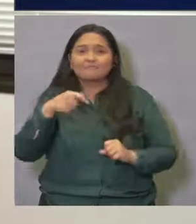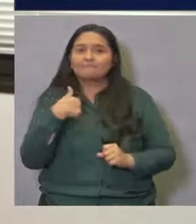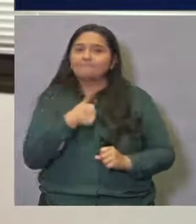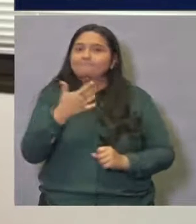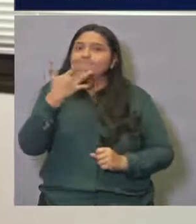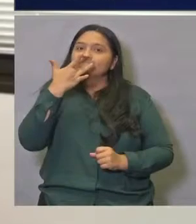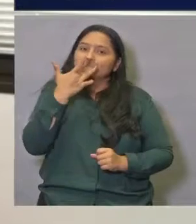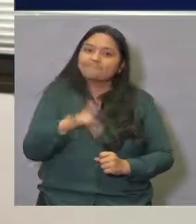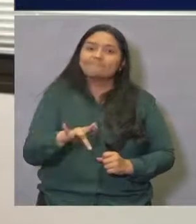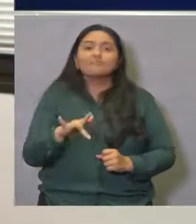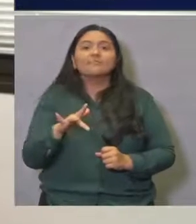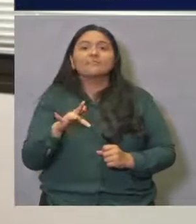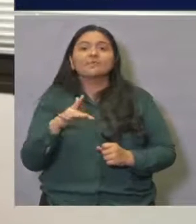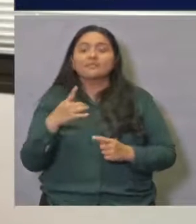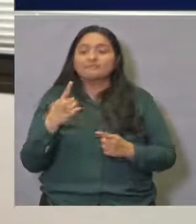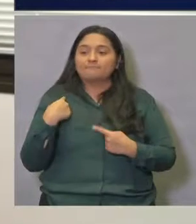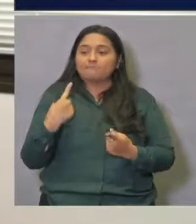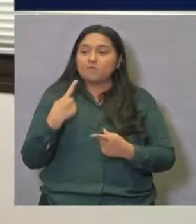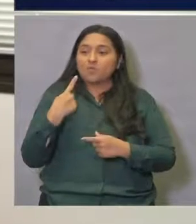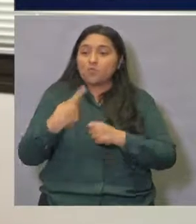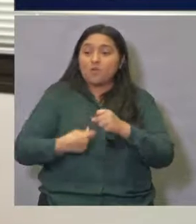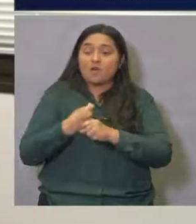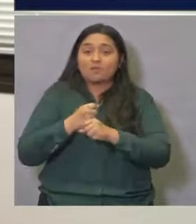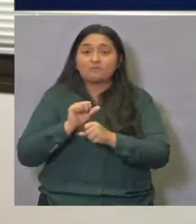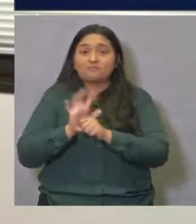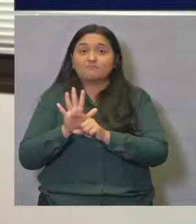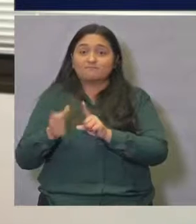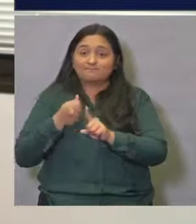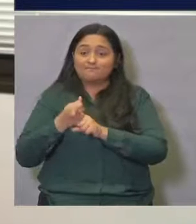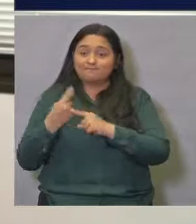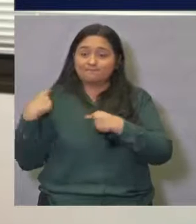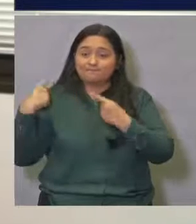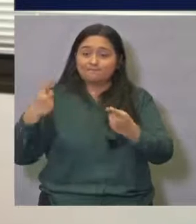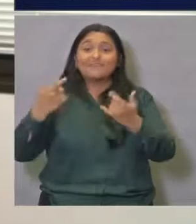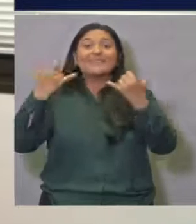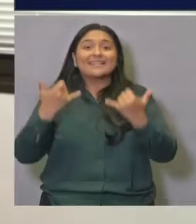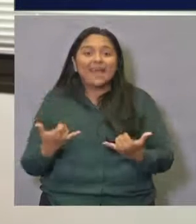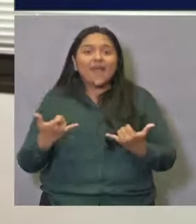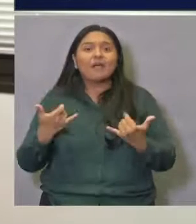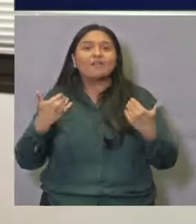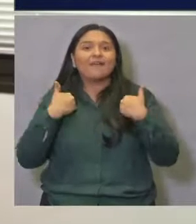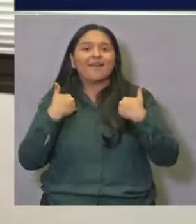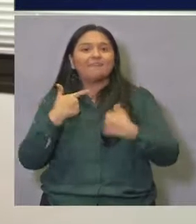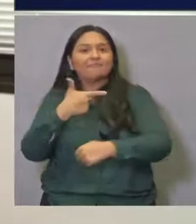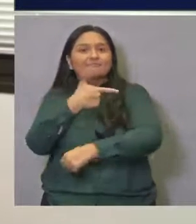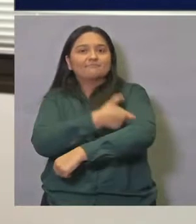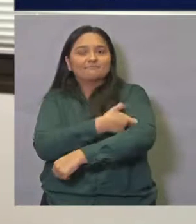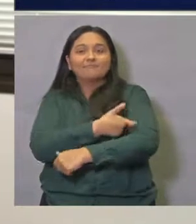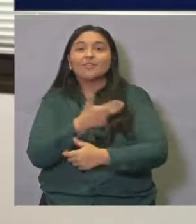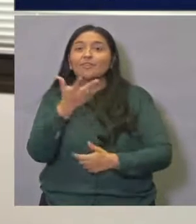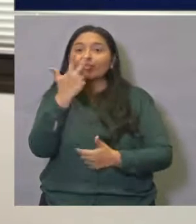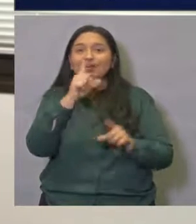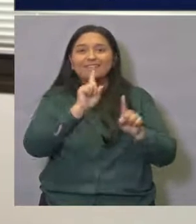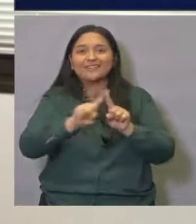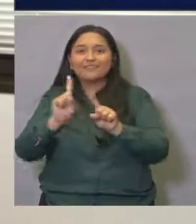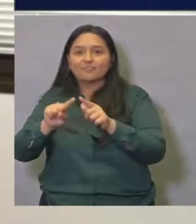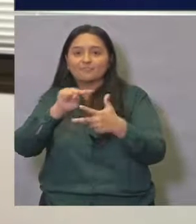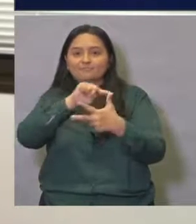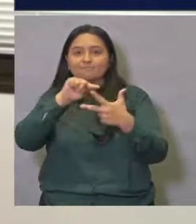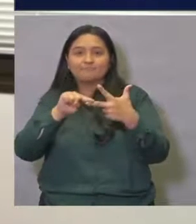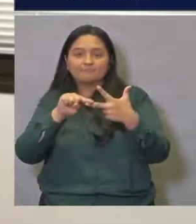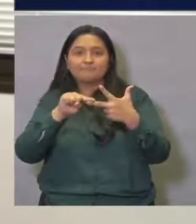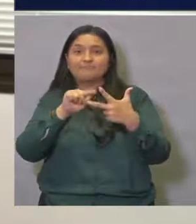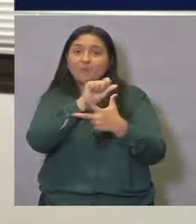HACIENDO QUE LAS PERSONAS